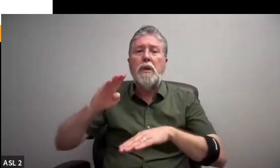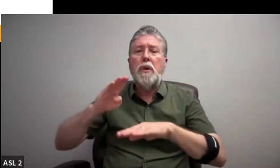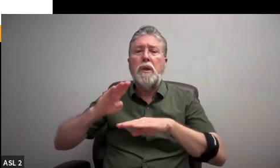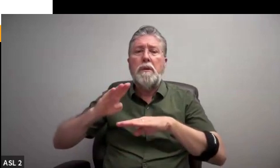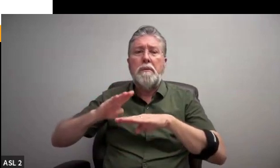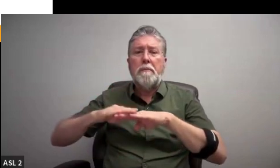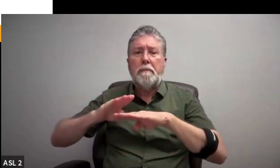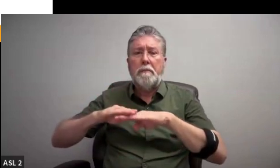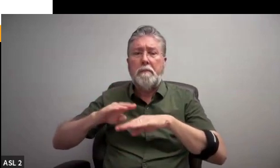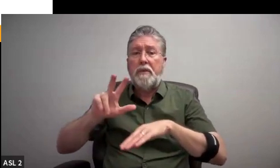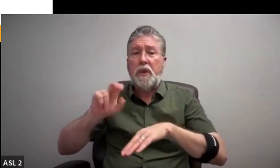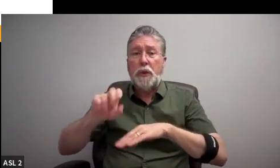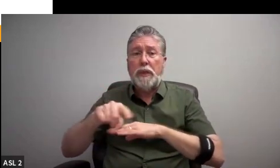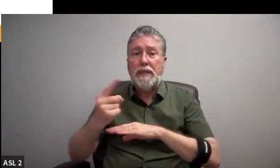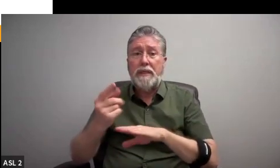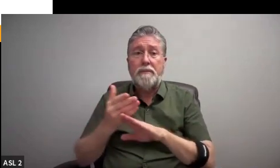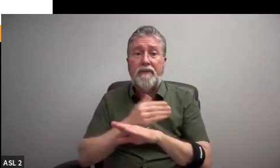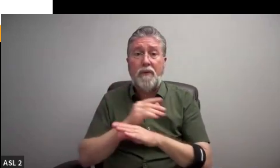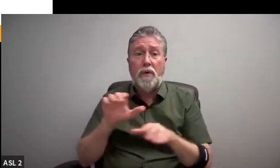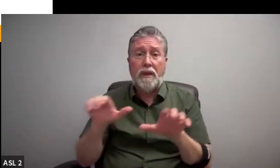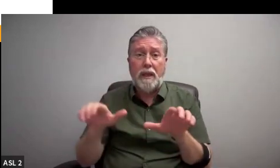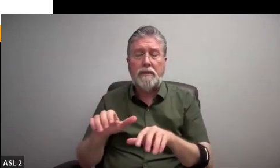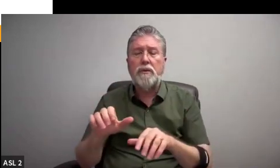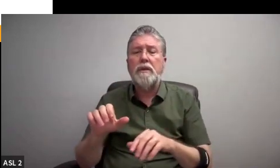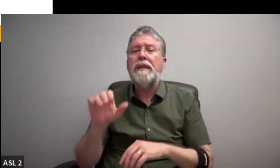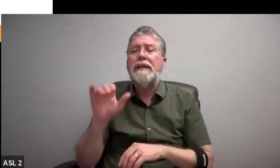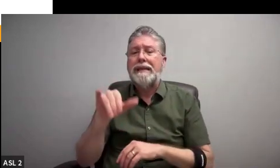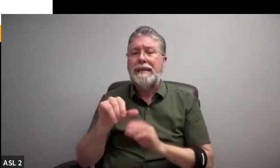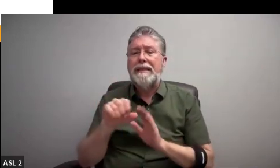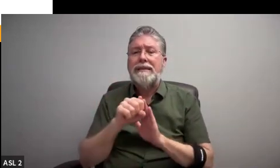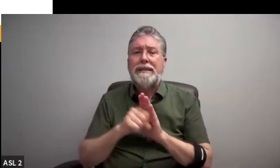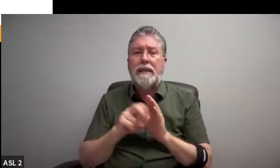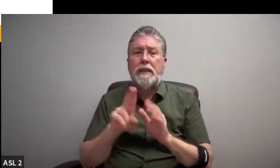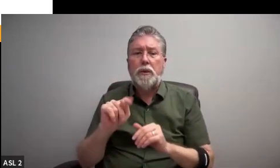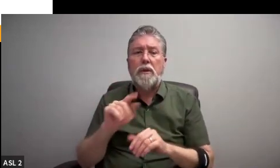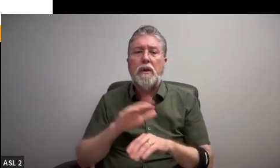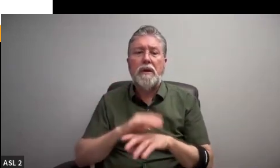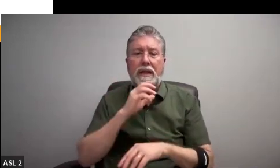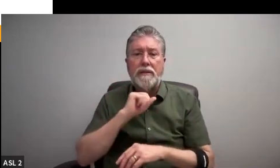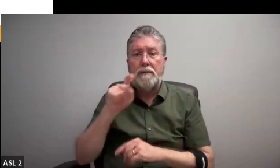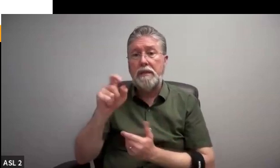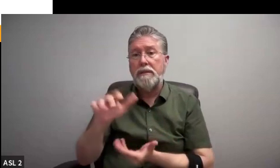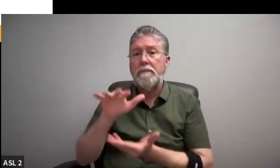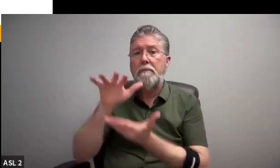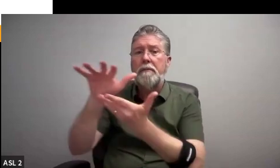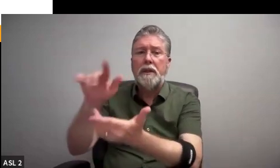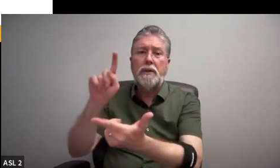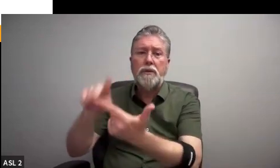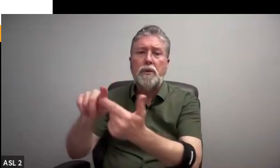action, the state unit on aging must submit the amendment to the appropriate ACL Regional Office.